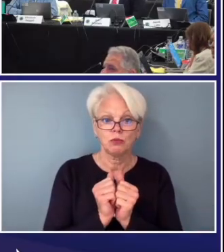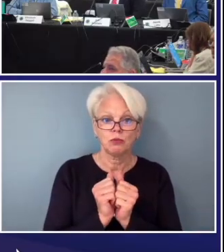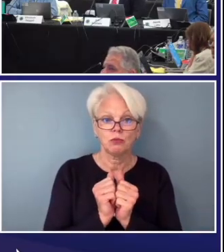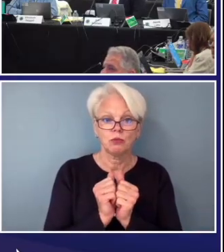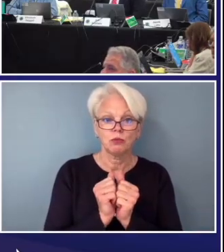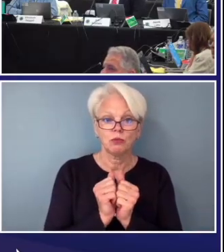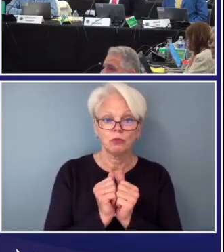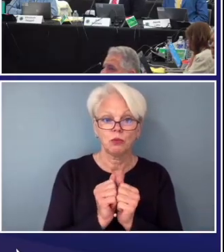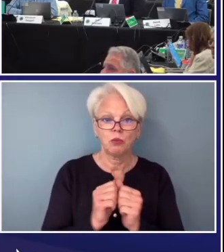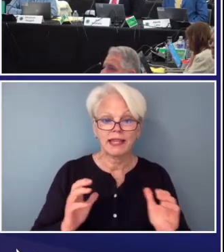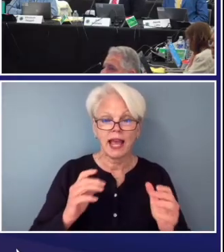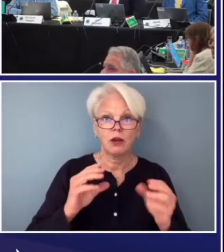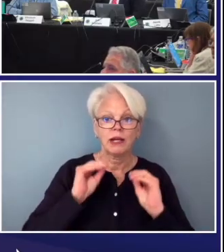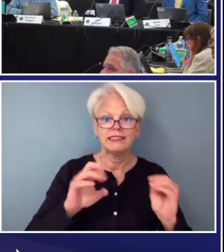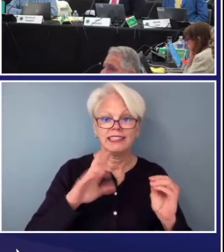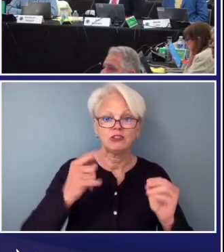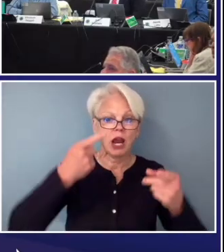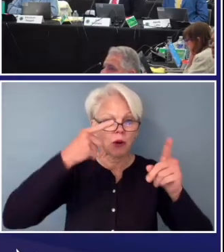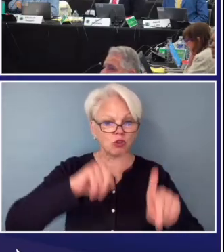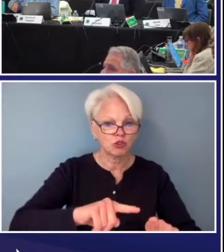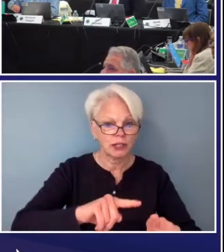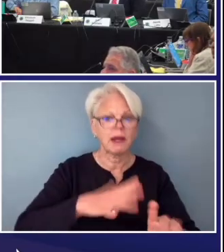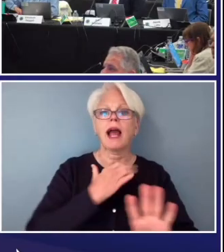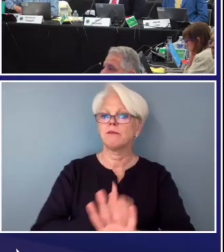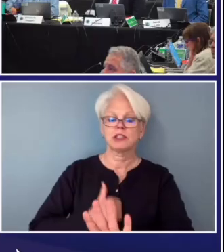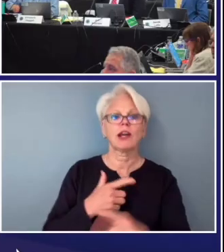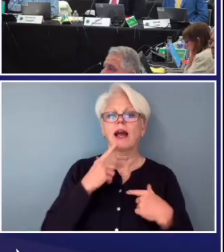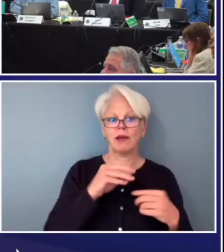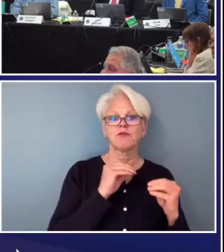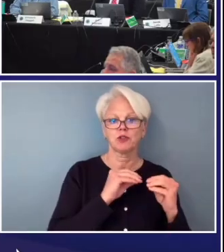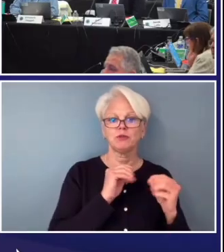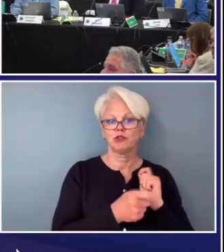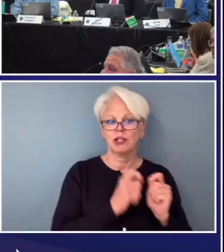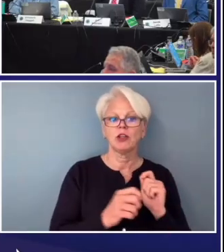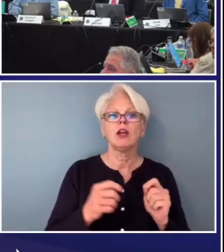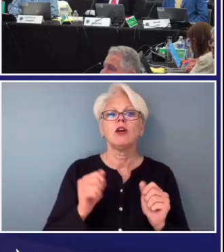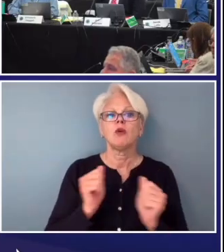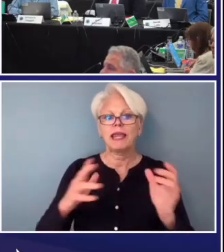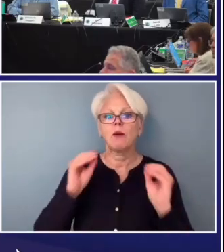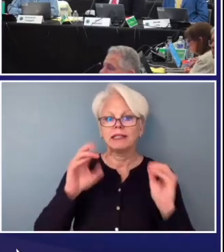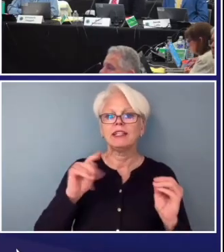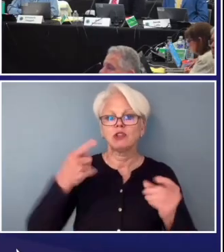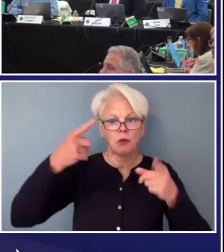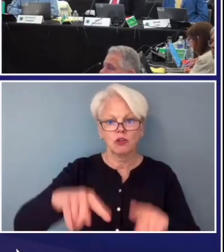Agreement. I'm sorry, I'll have to make that change. It should be without a teachout agreement because we still would accept a